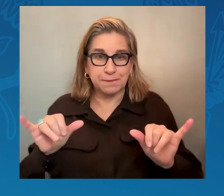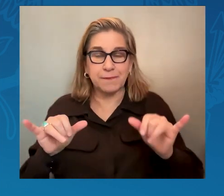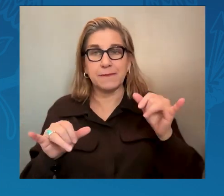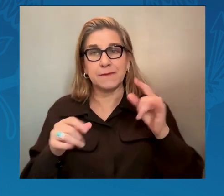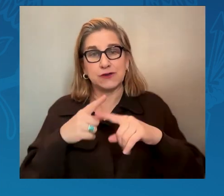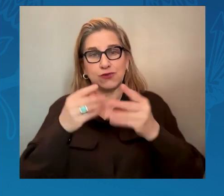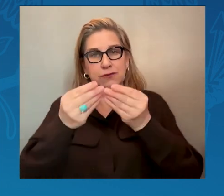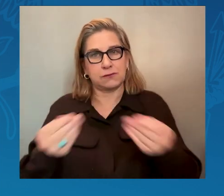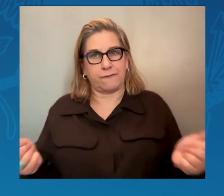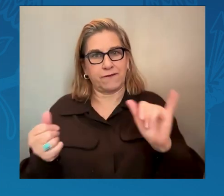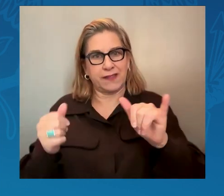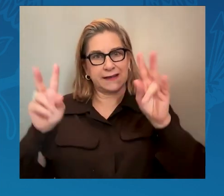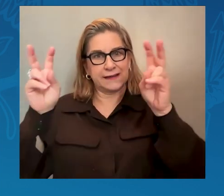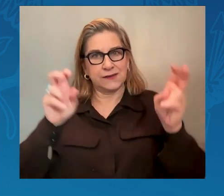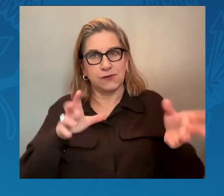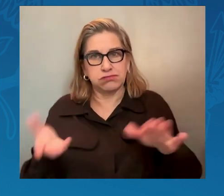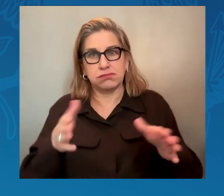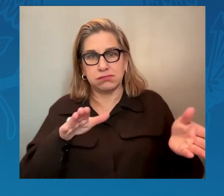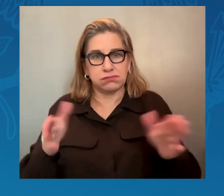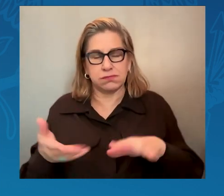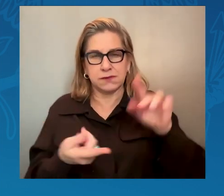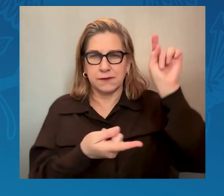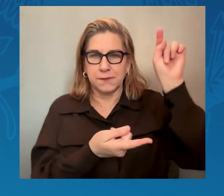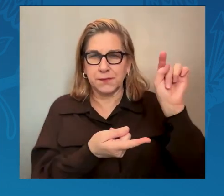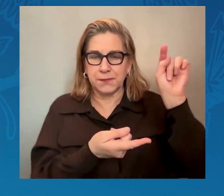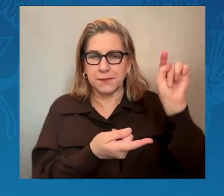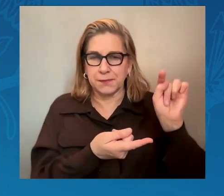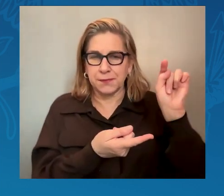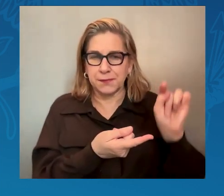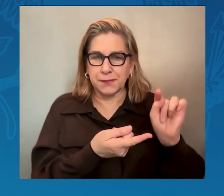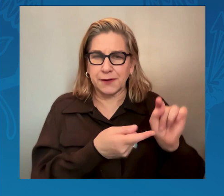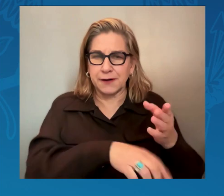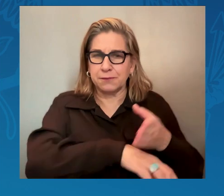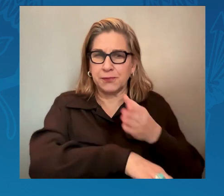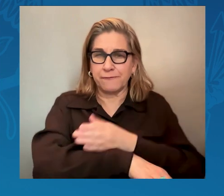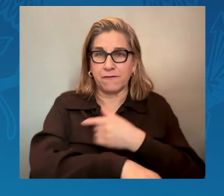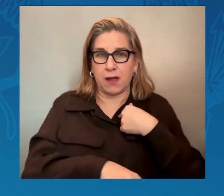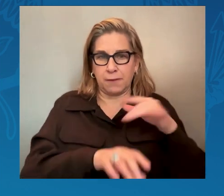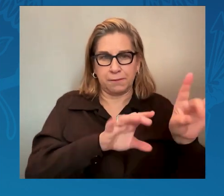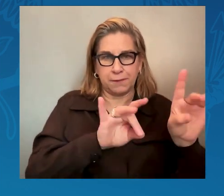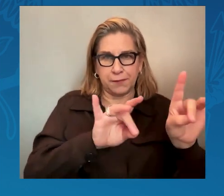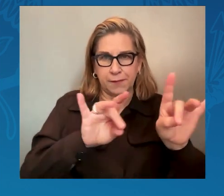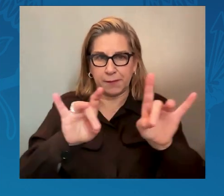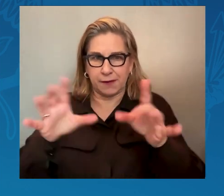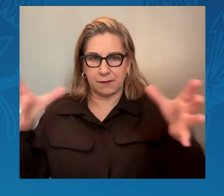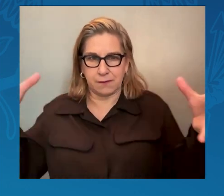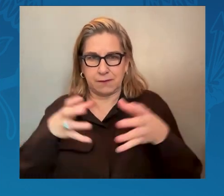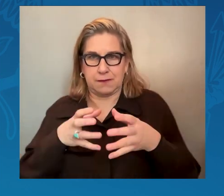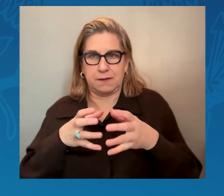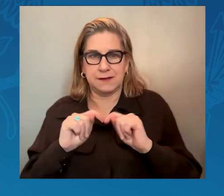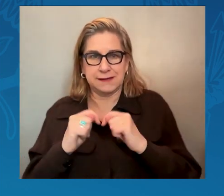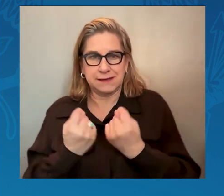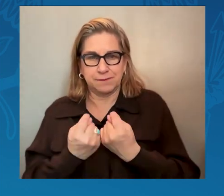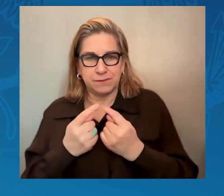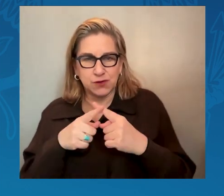point out those who have more work to do. We are announcing today that through CMS,